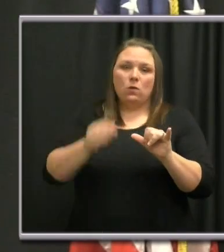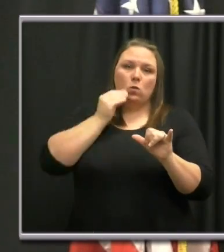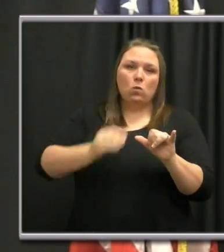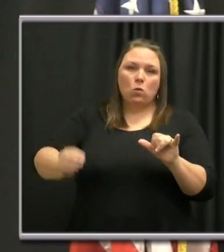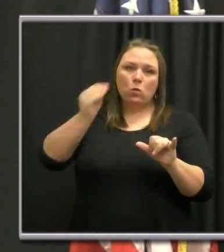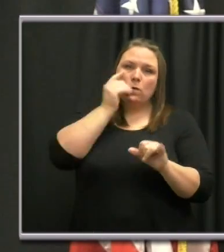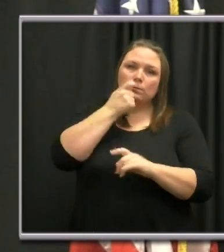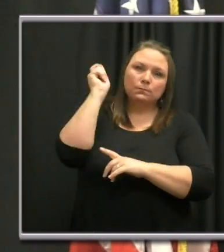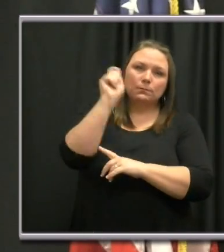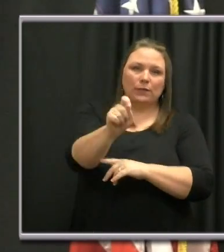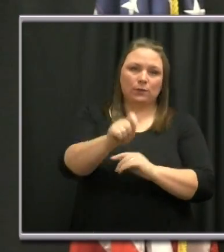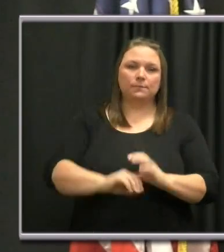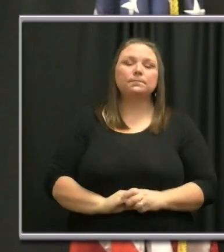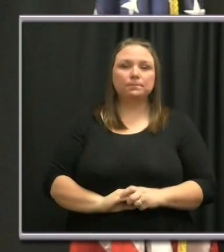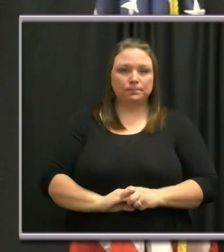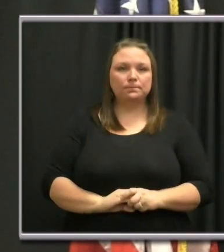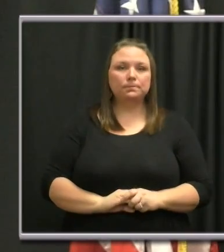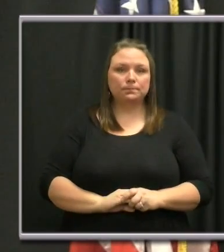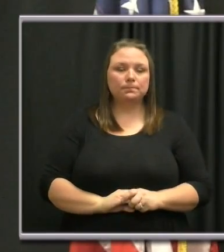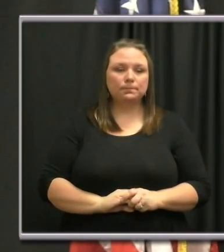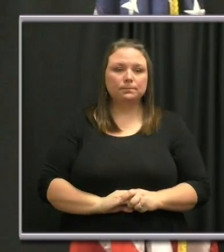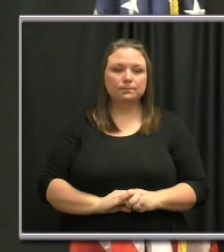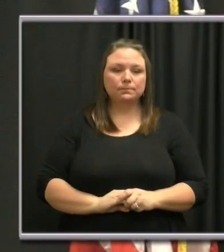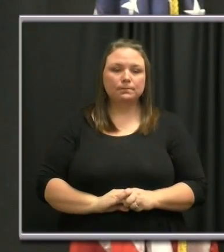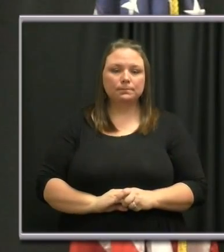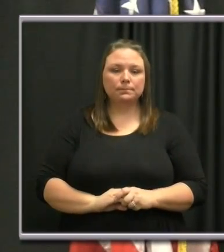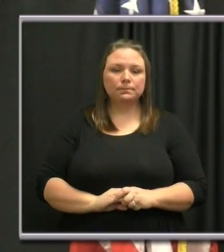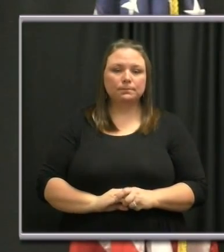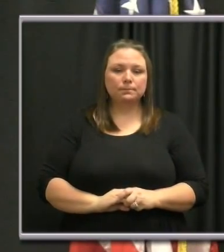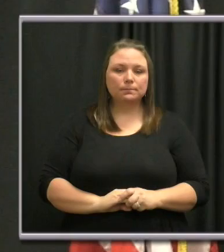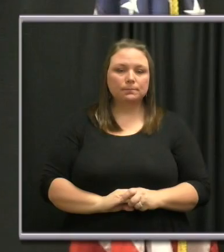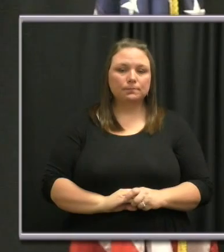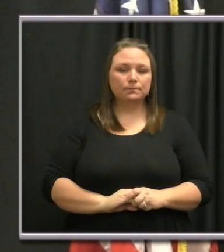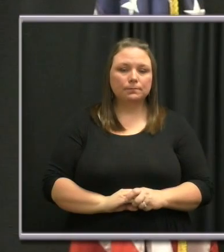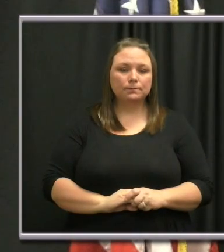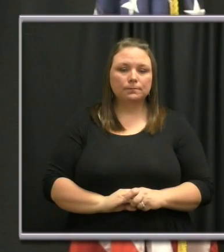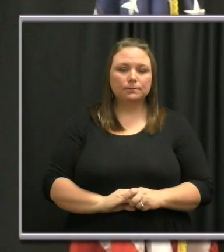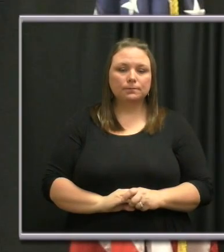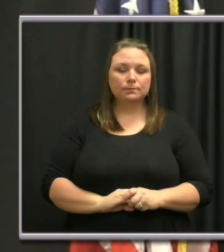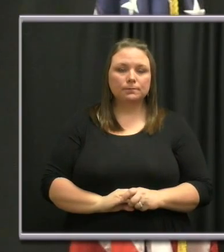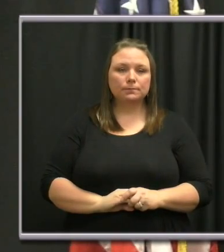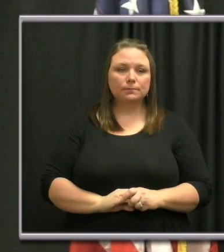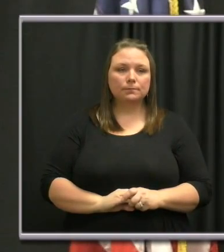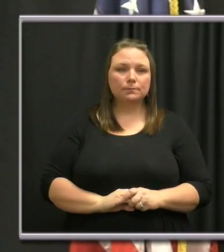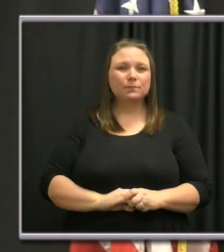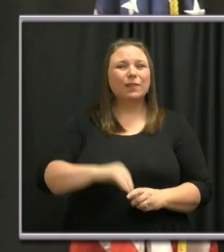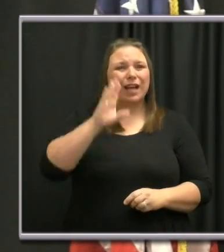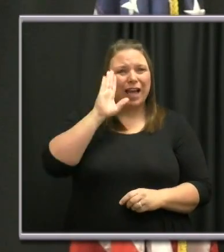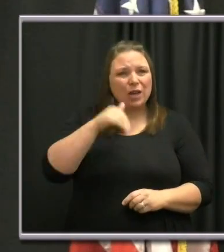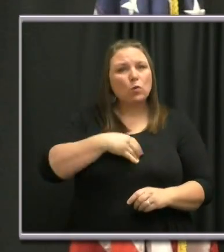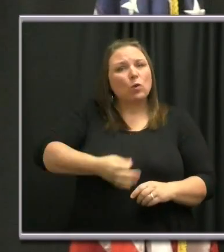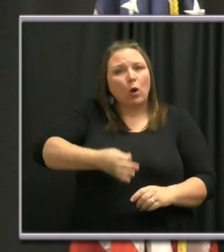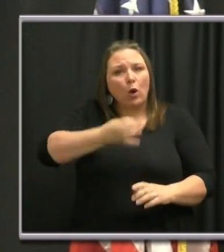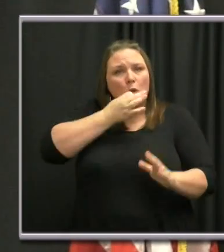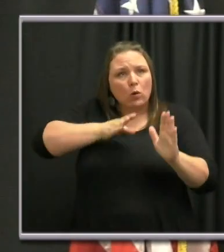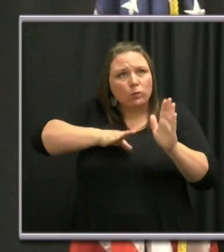AND IF YOU ARE SICK PLEASE